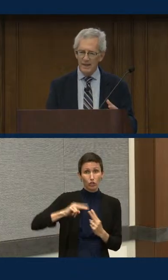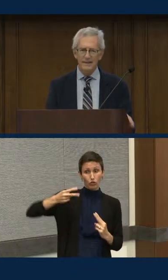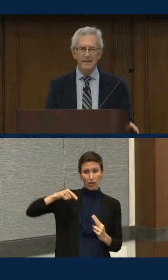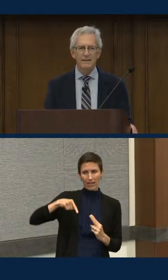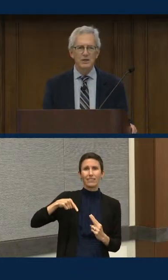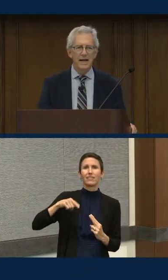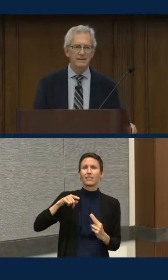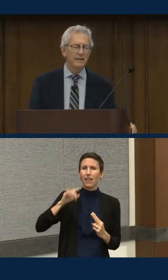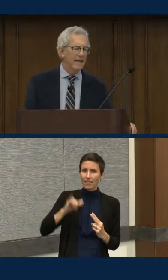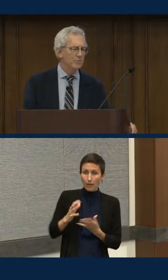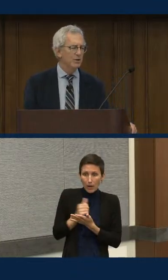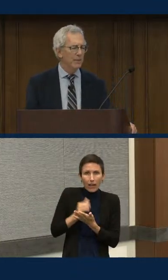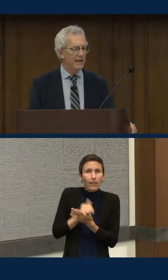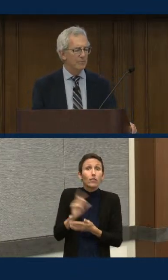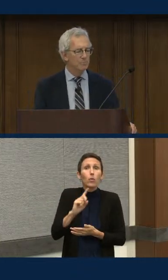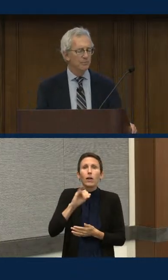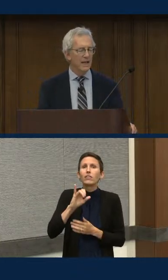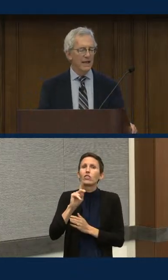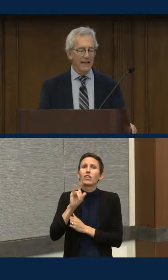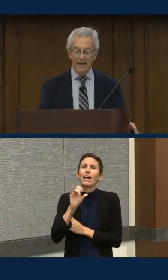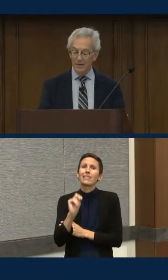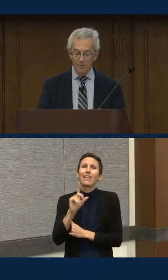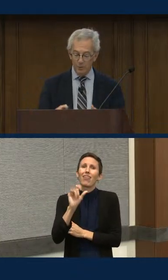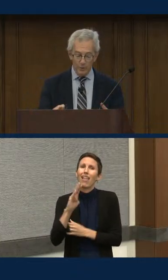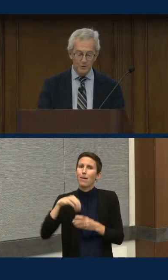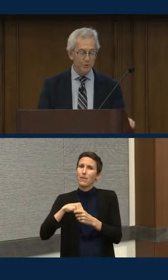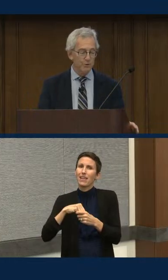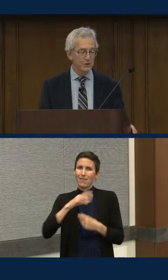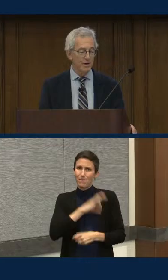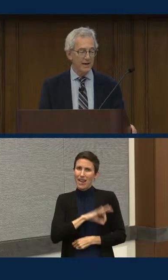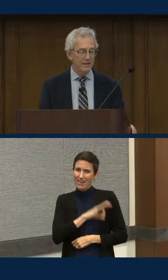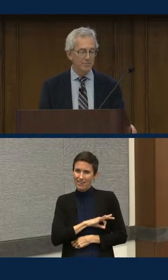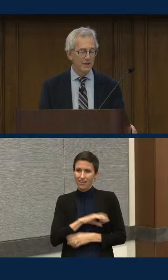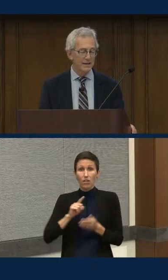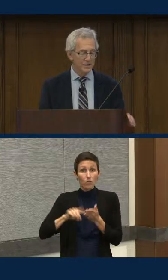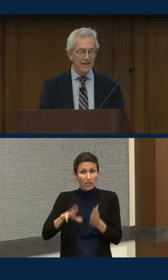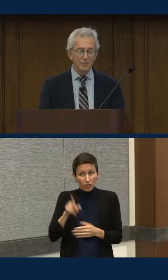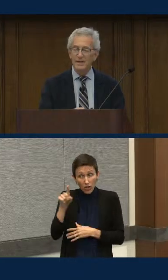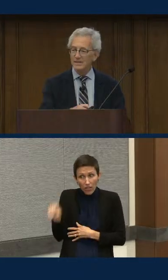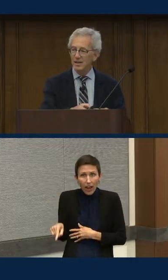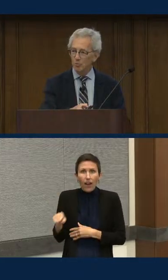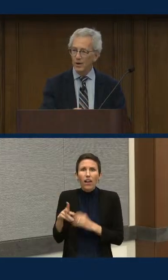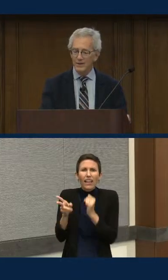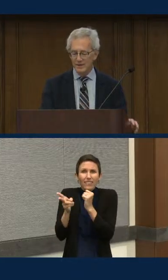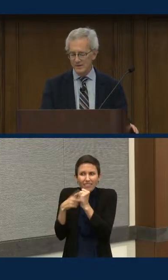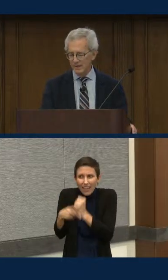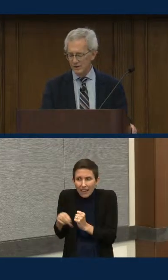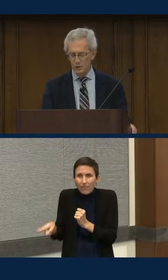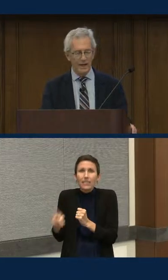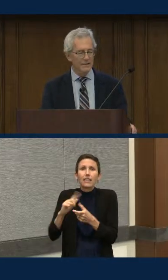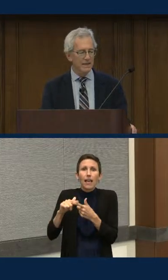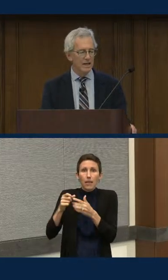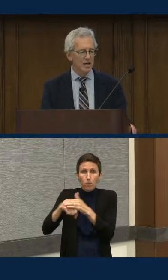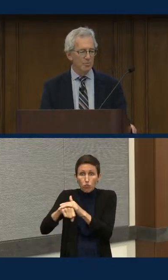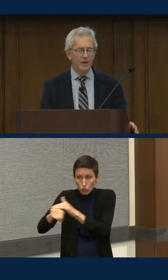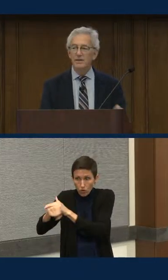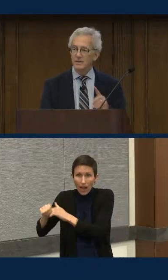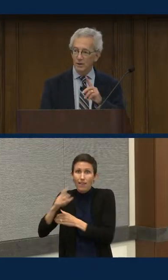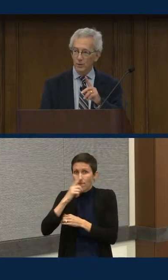mutations collected at Jackson in Maine and the researchers saved these and bread the